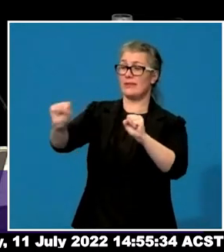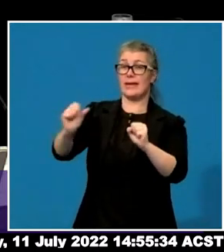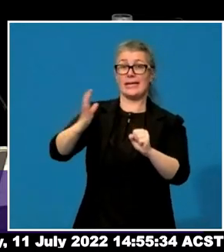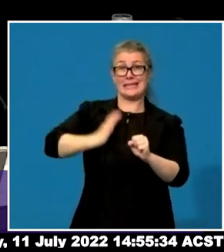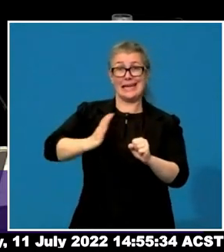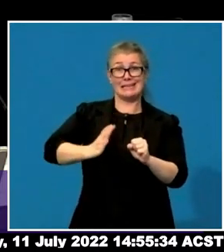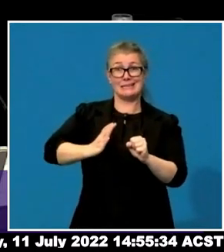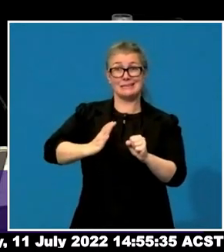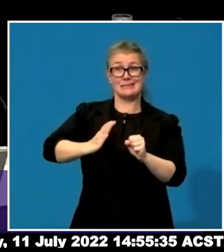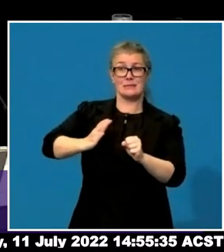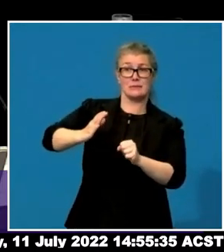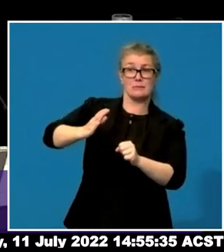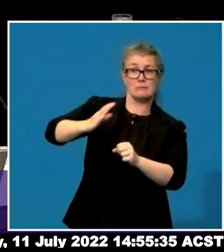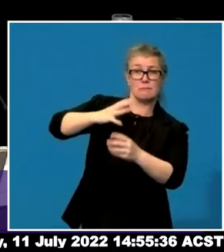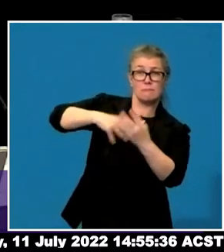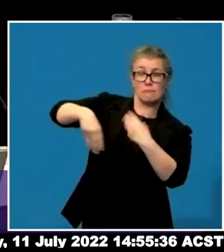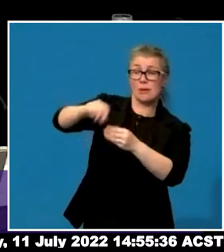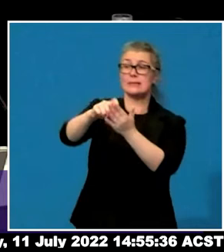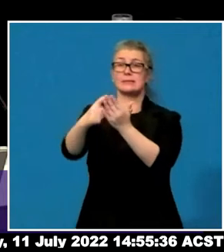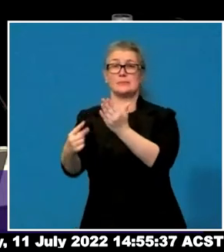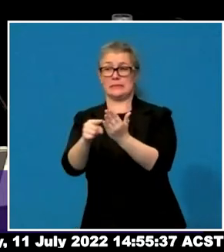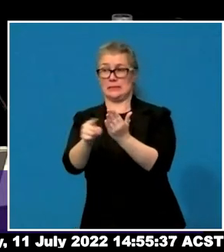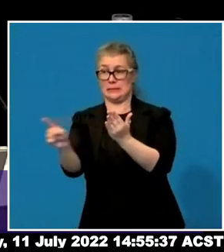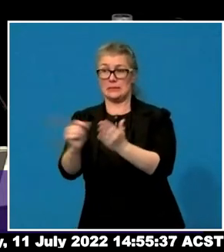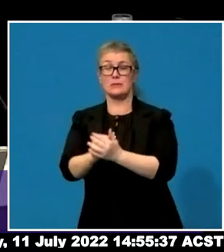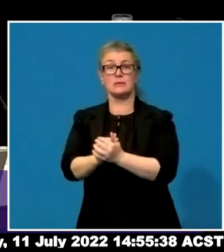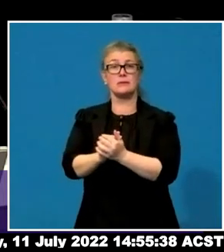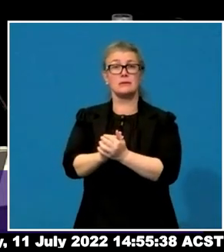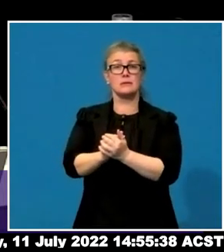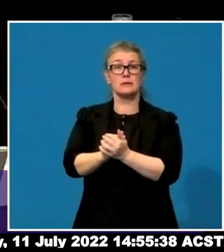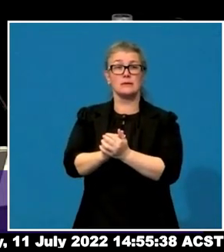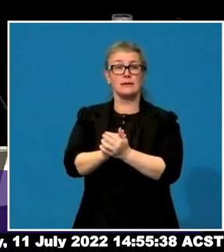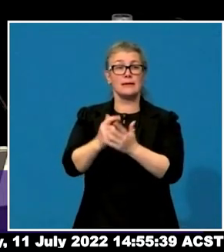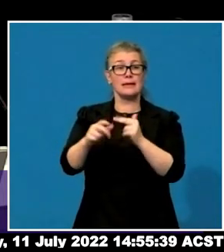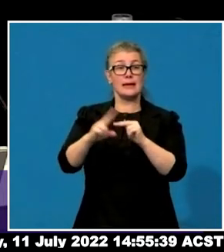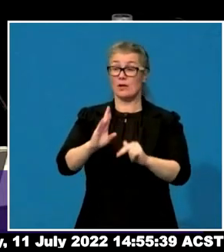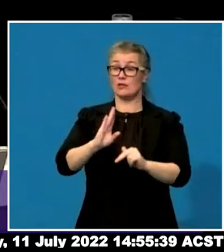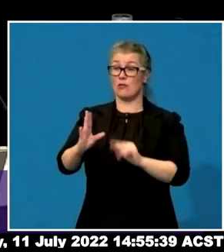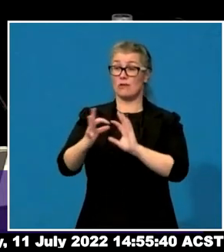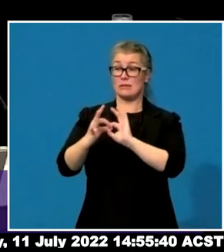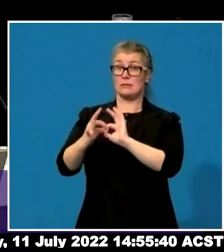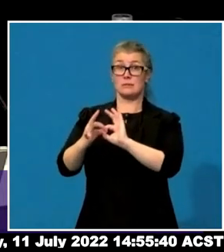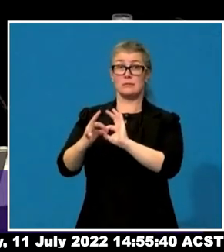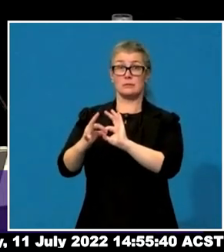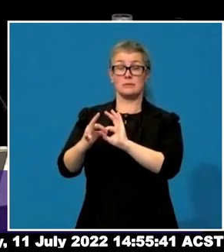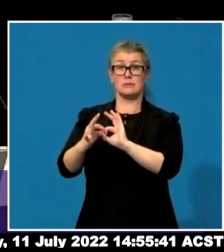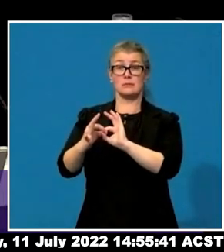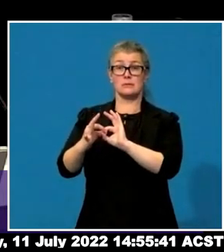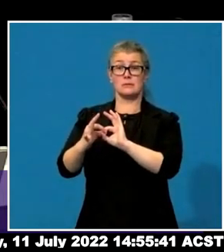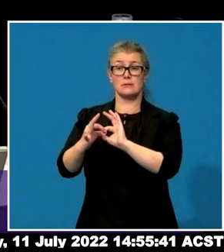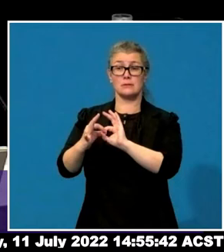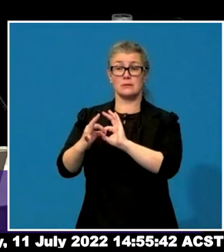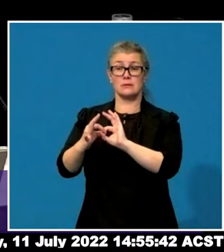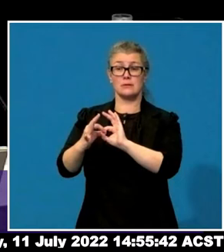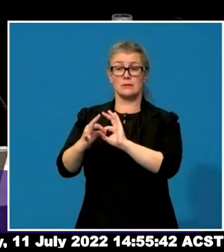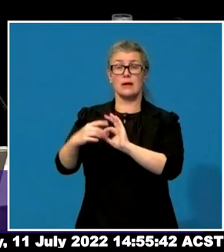Those most directly related to them to be able to be that - that connection to the